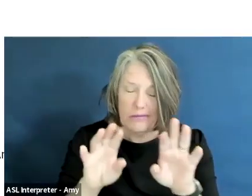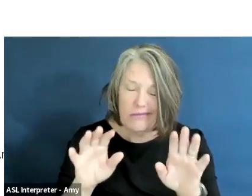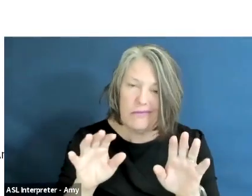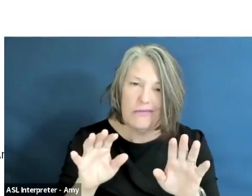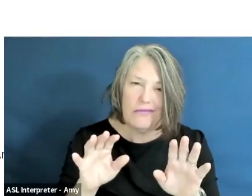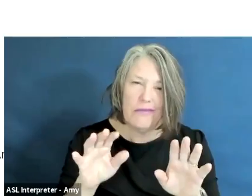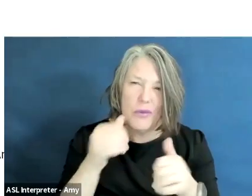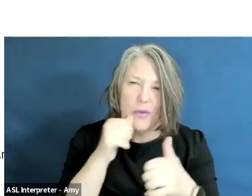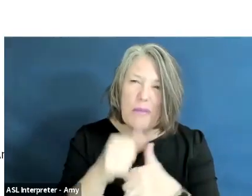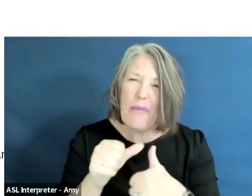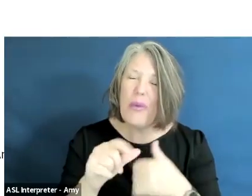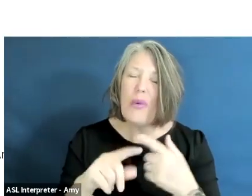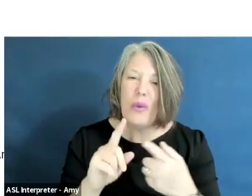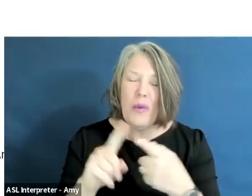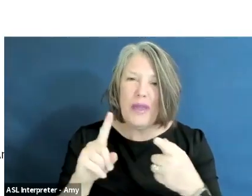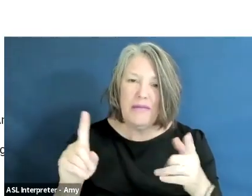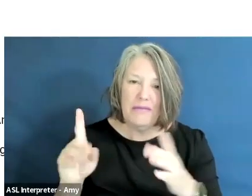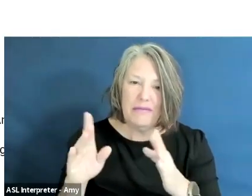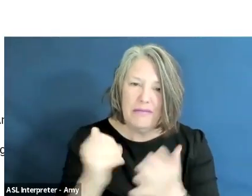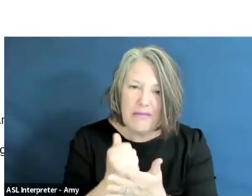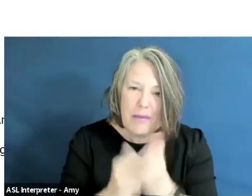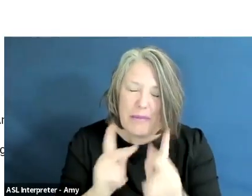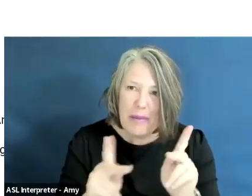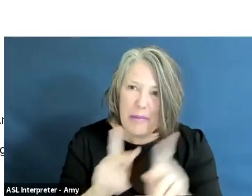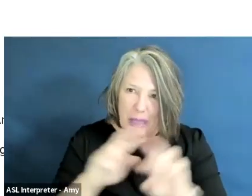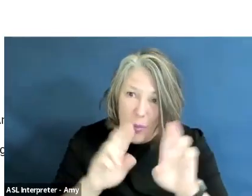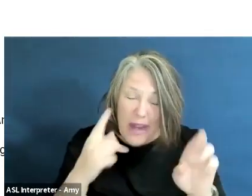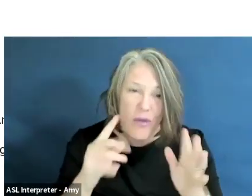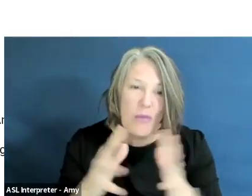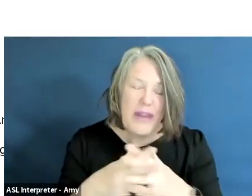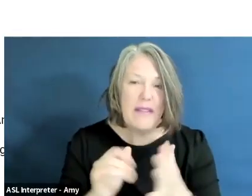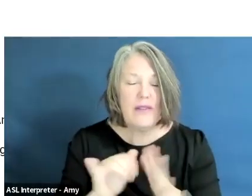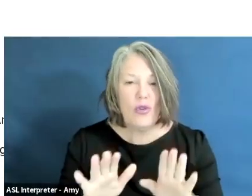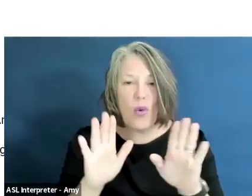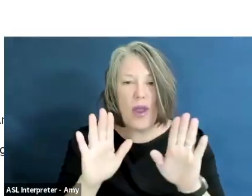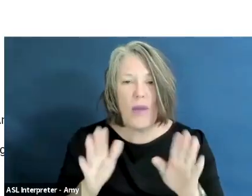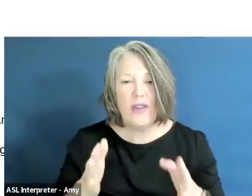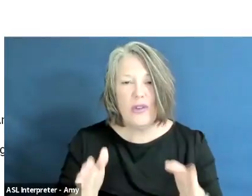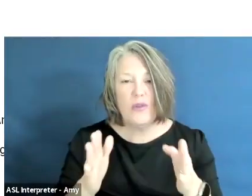help prevent and reduce the risk of these things. And then of course, at the end with